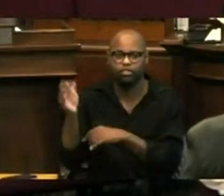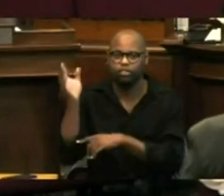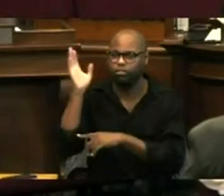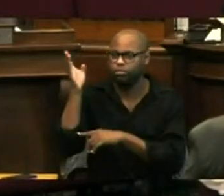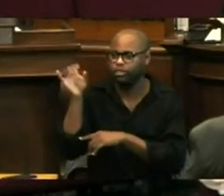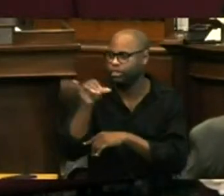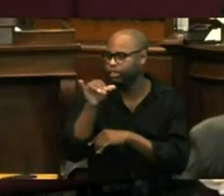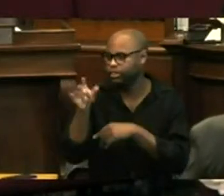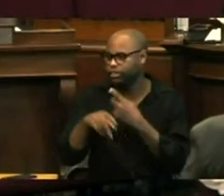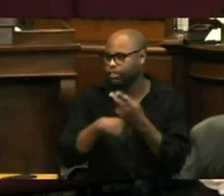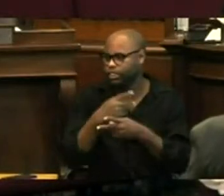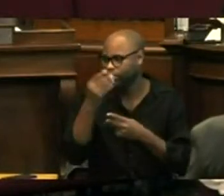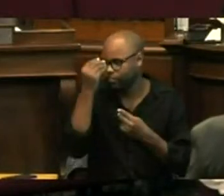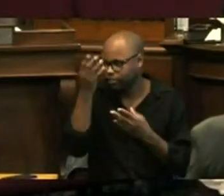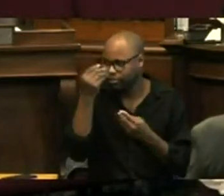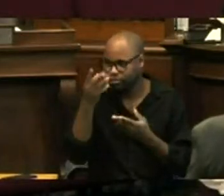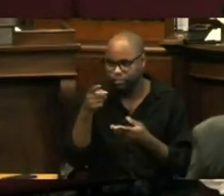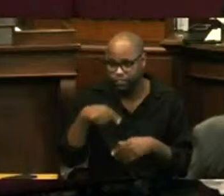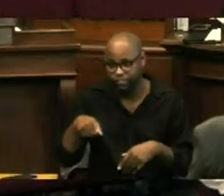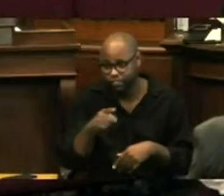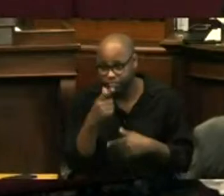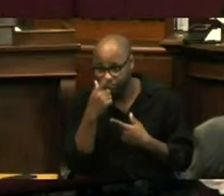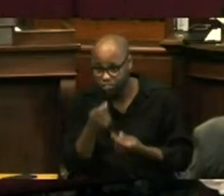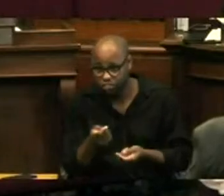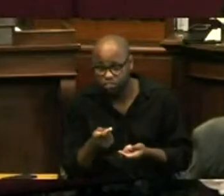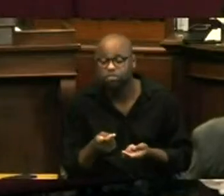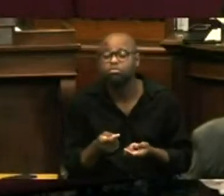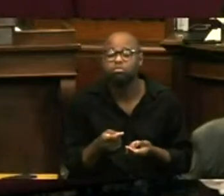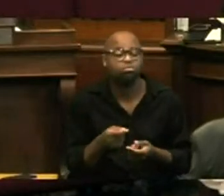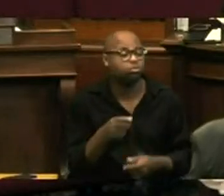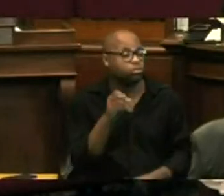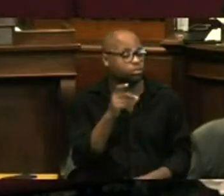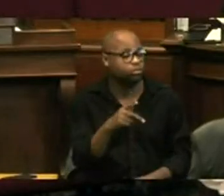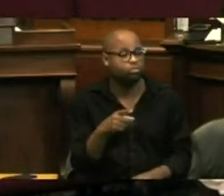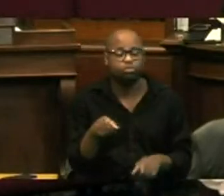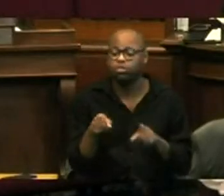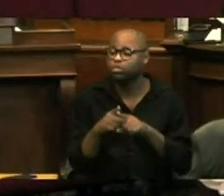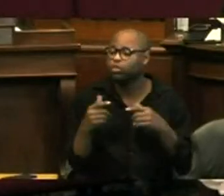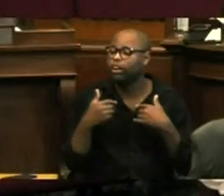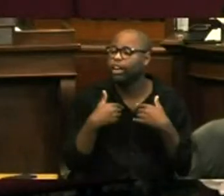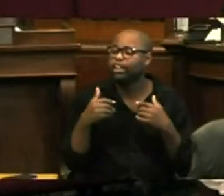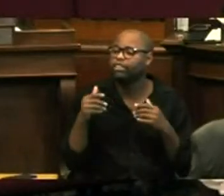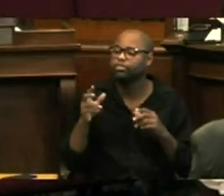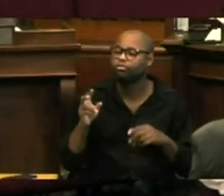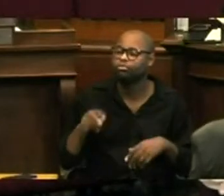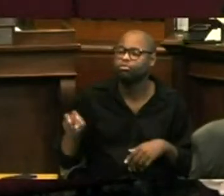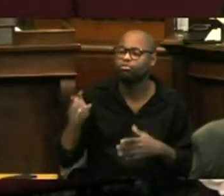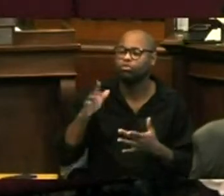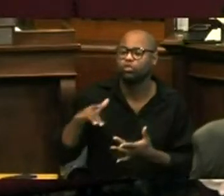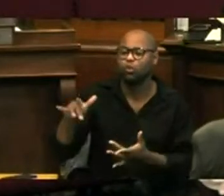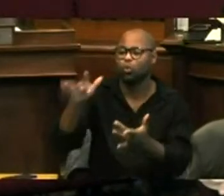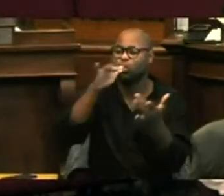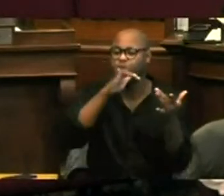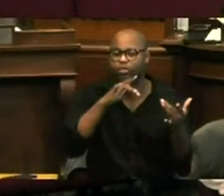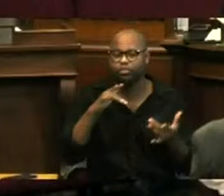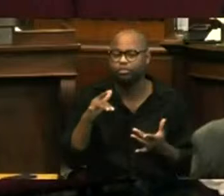go out and speak to these groups individually to present this same information. If they have